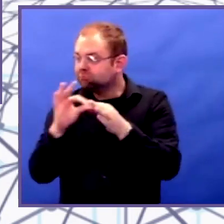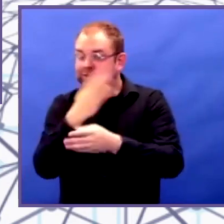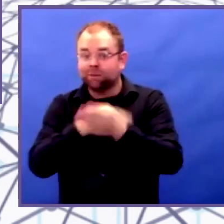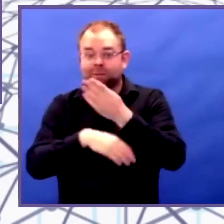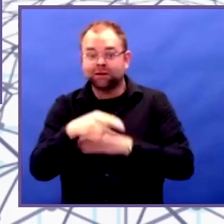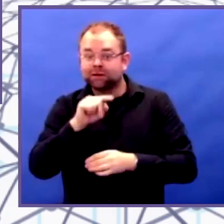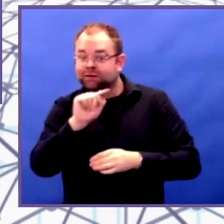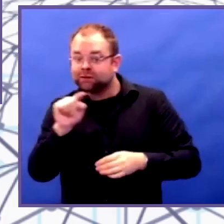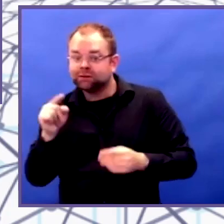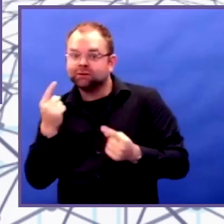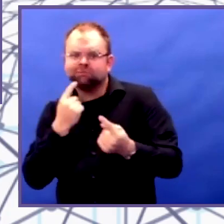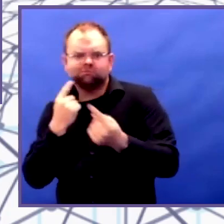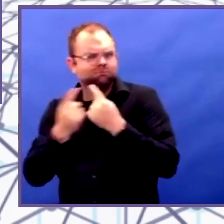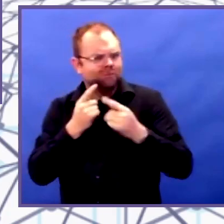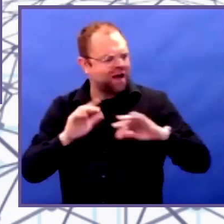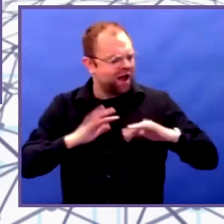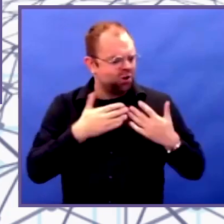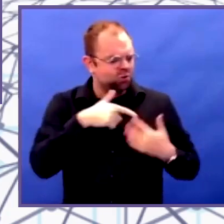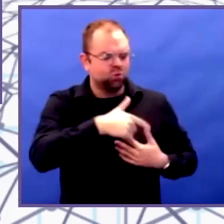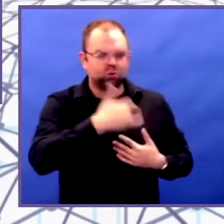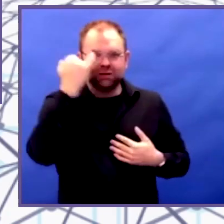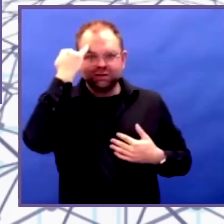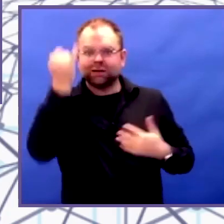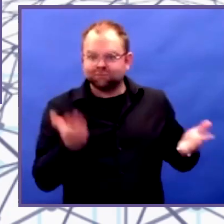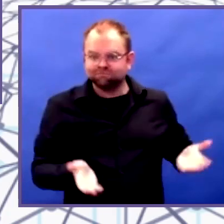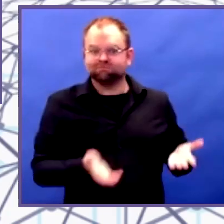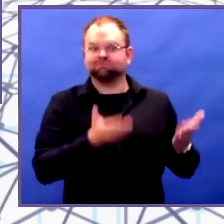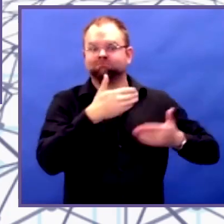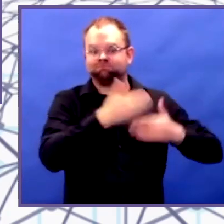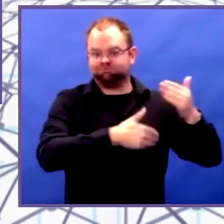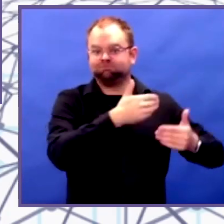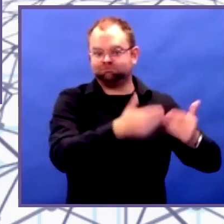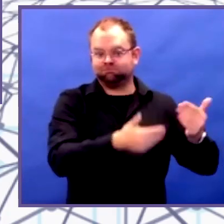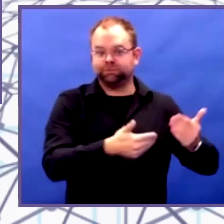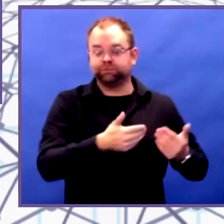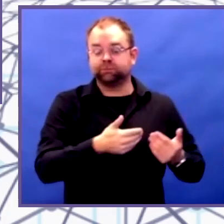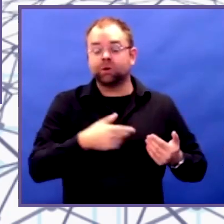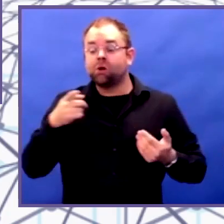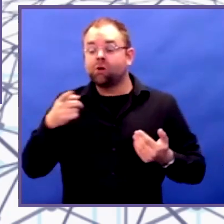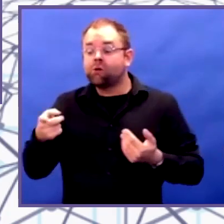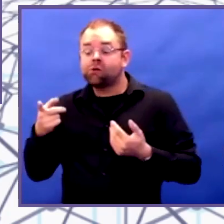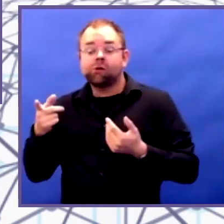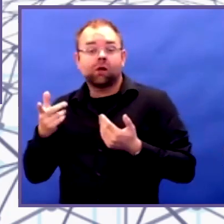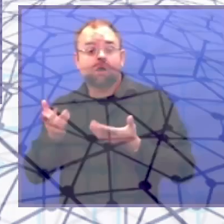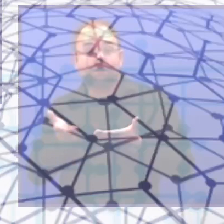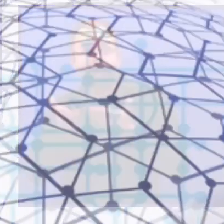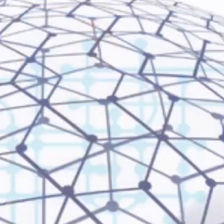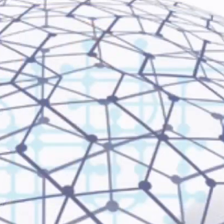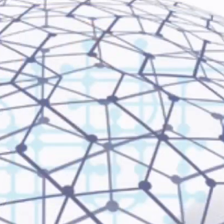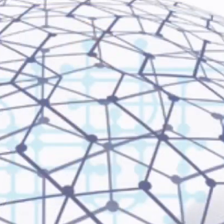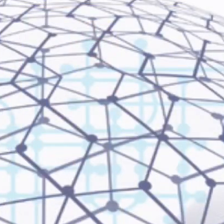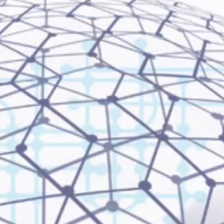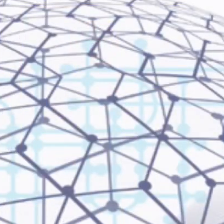And we're going to have a response from Amarzaya, from the government of Ulanbatar in Mongolia.